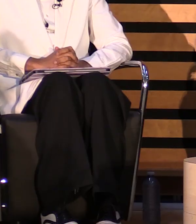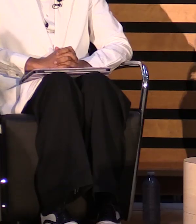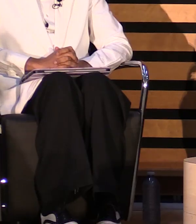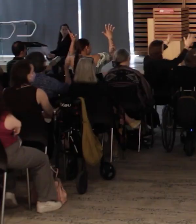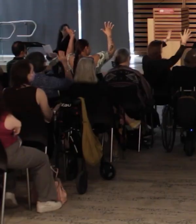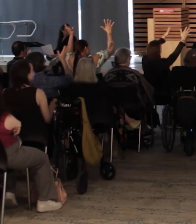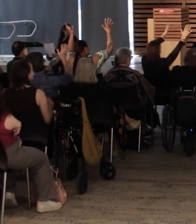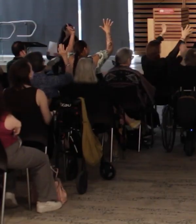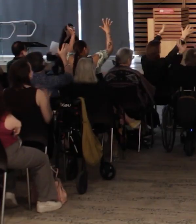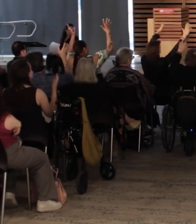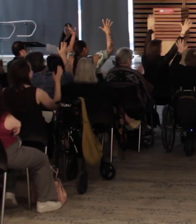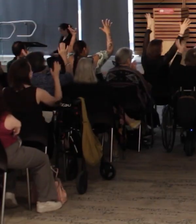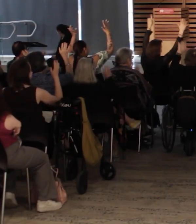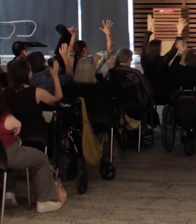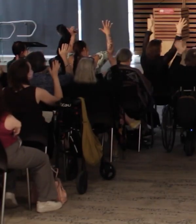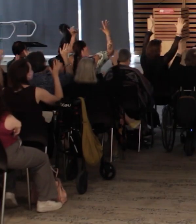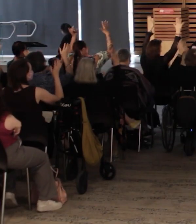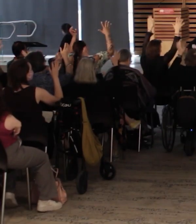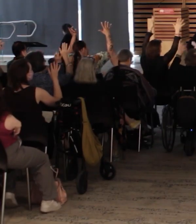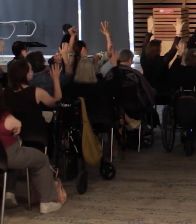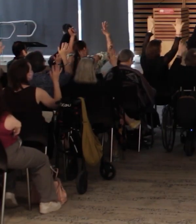Thank you.